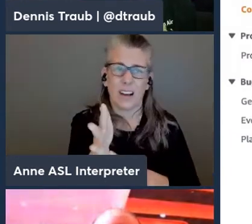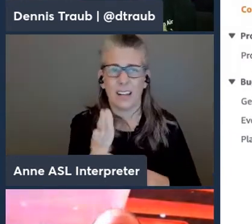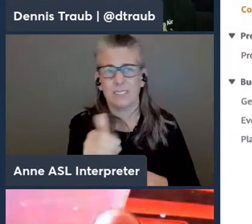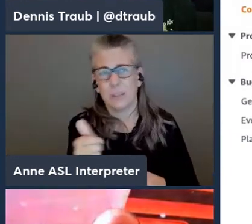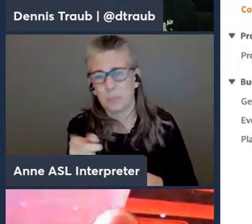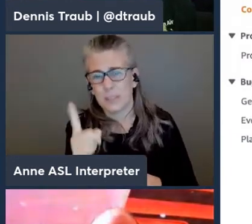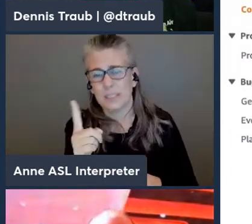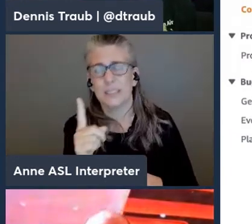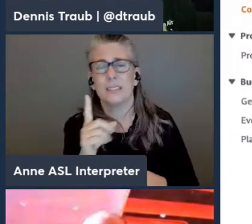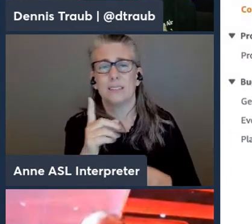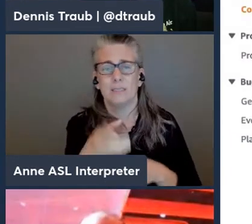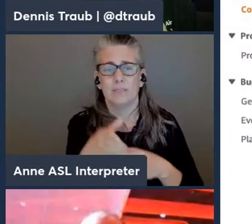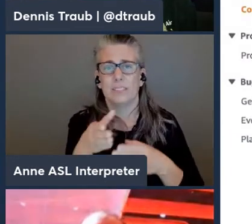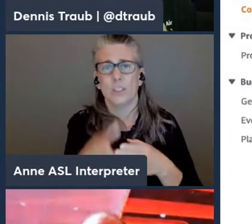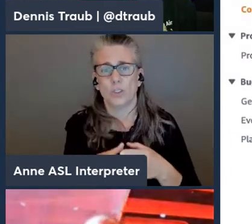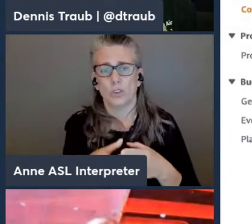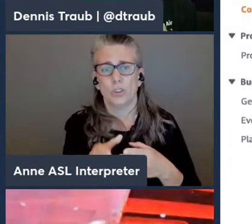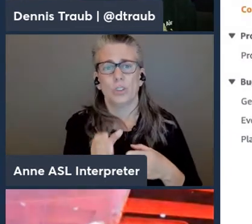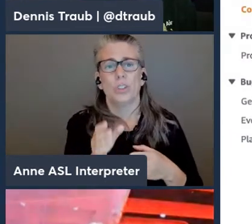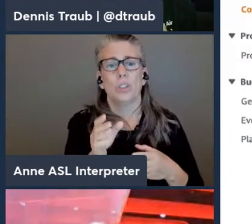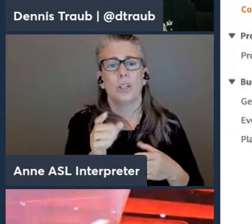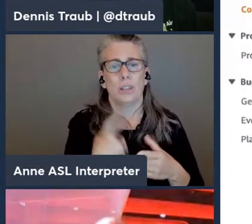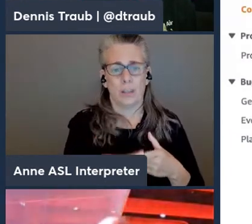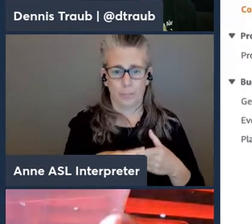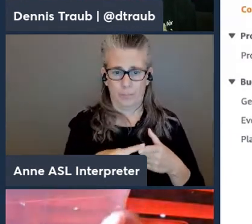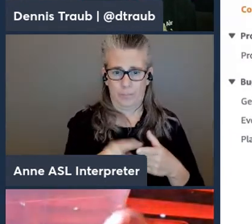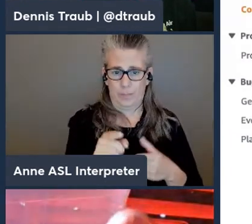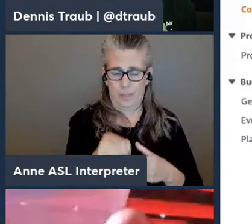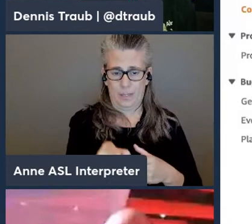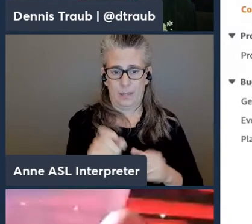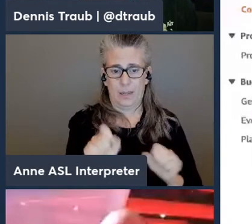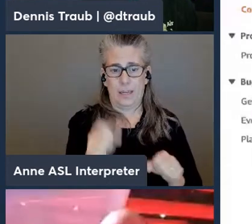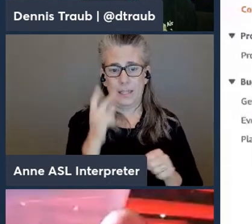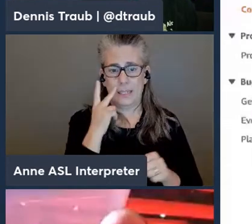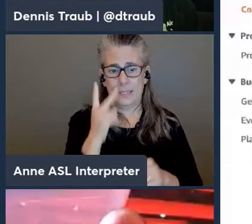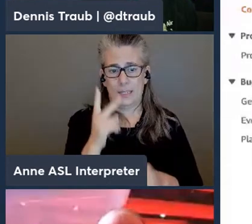We can click on that repository analysis.